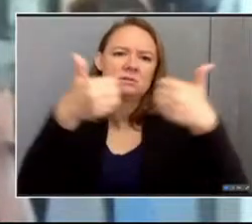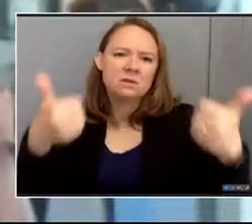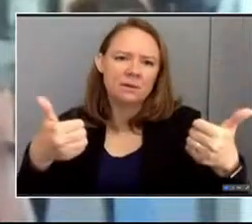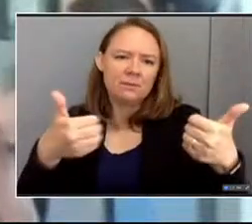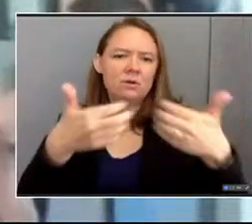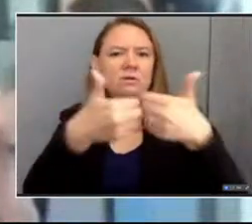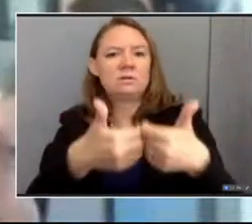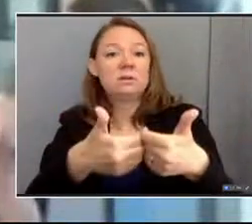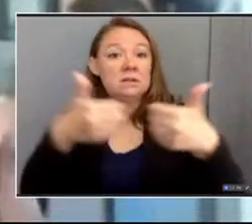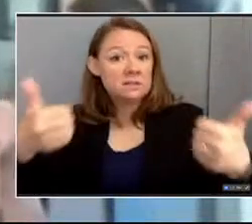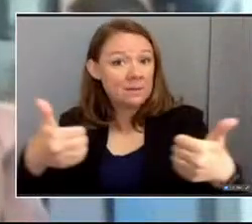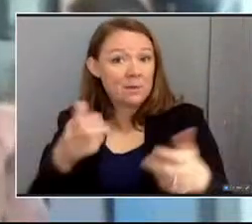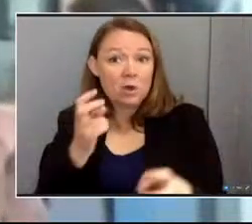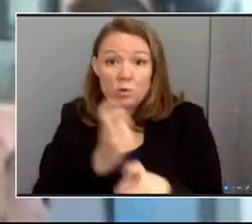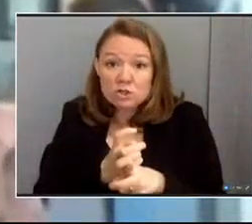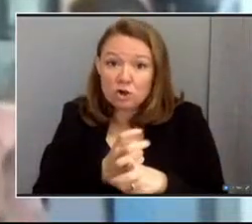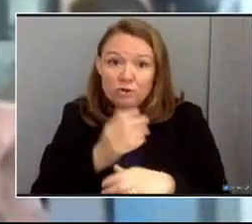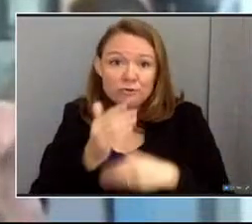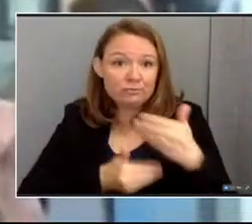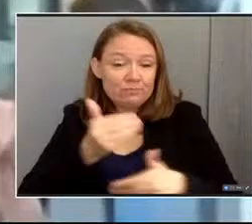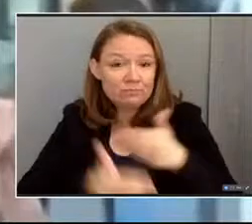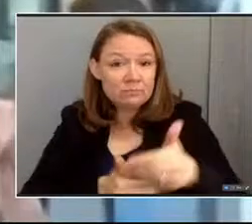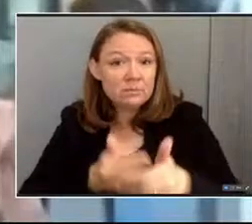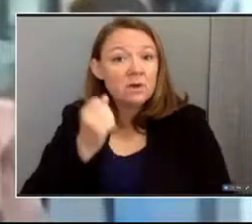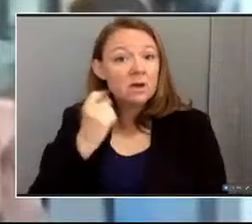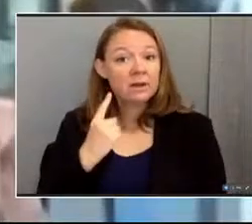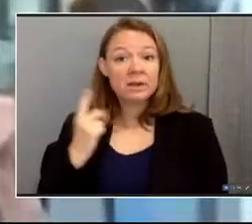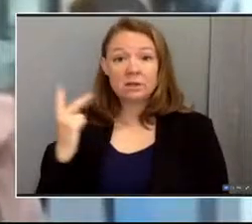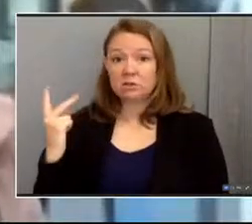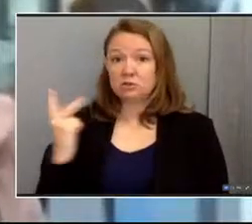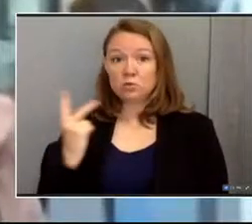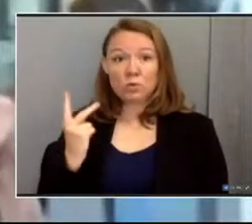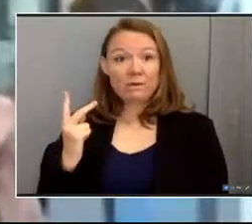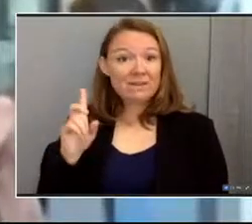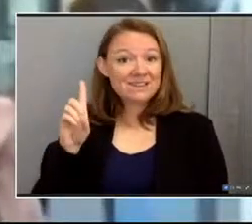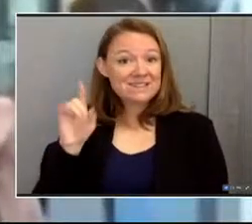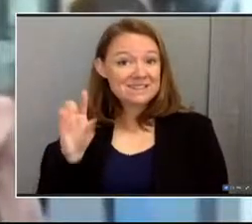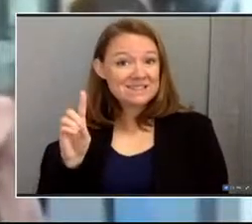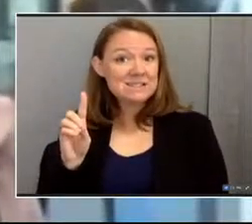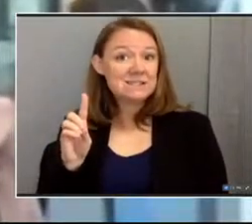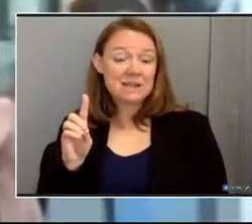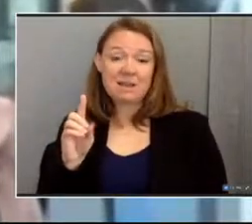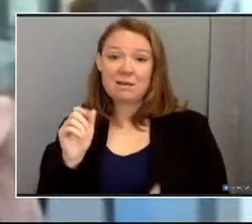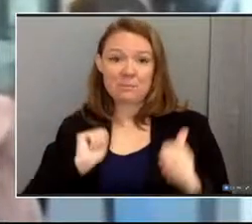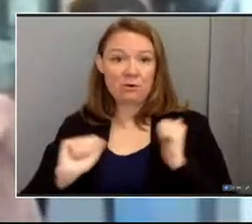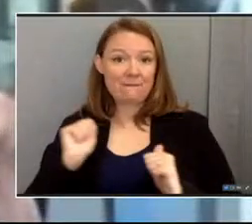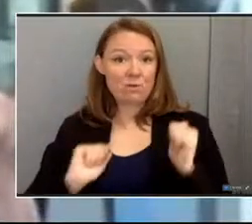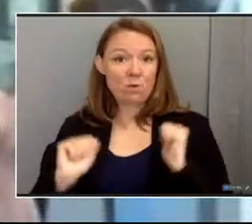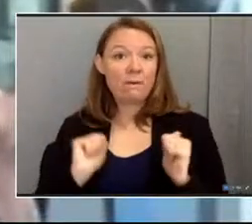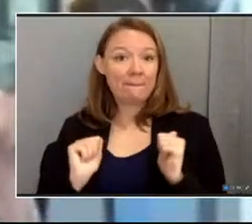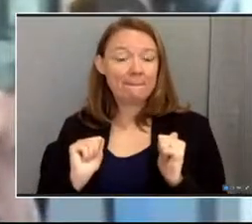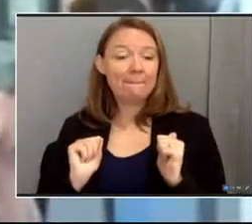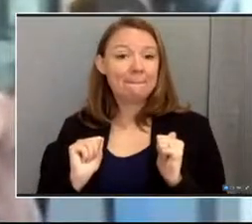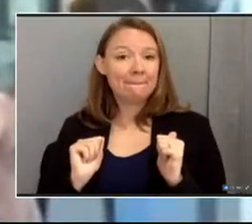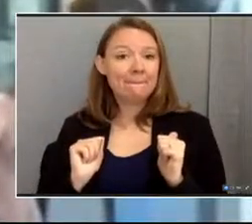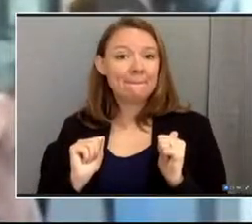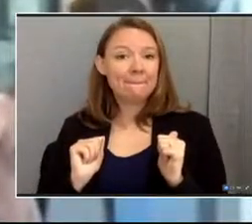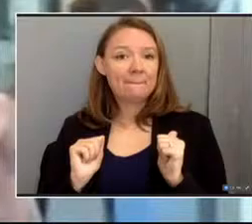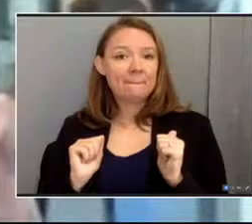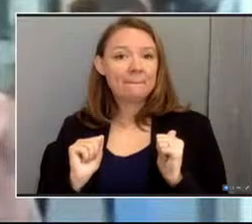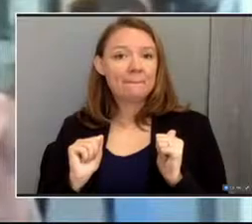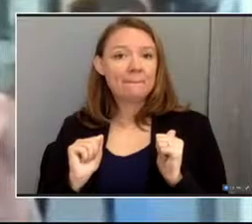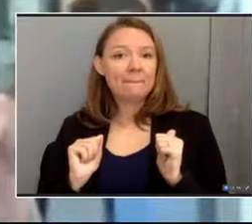But we did perform at those places so much to the fact with the help of William Billy King and his